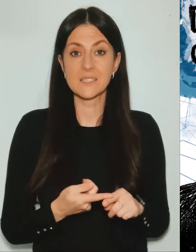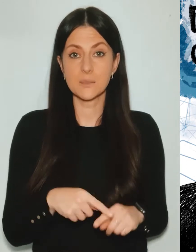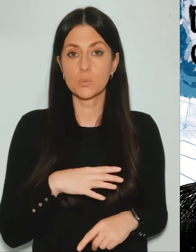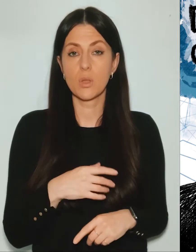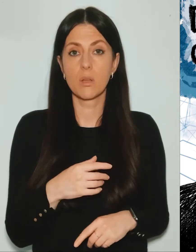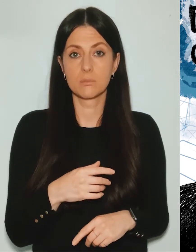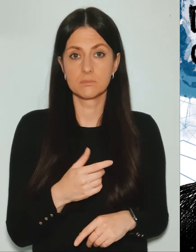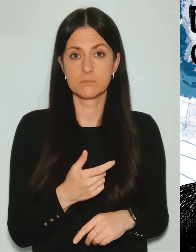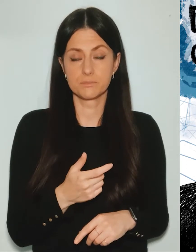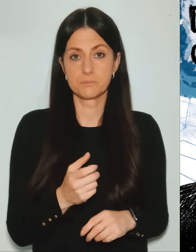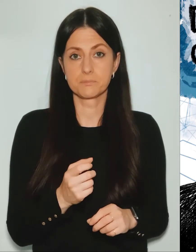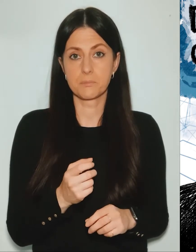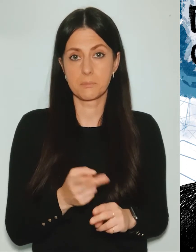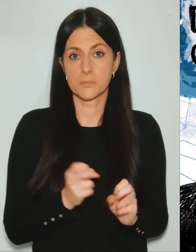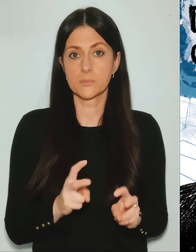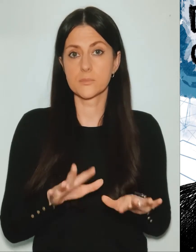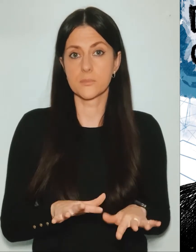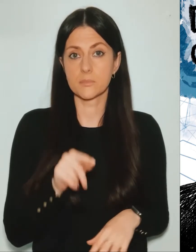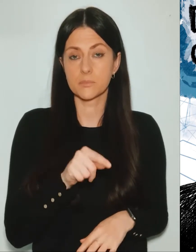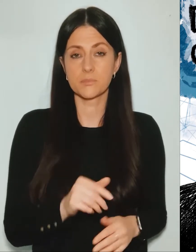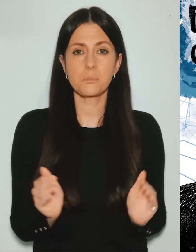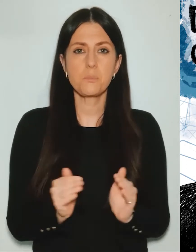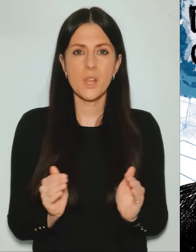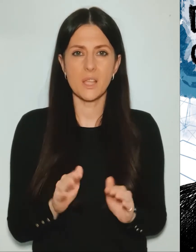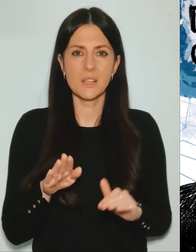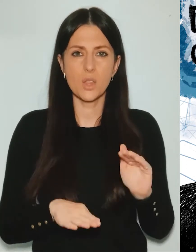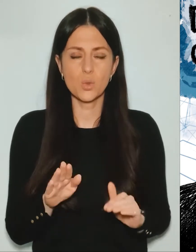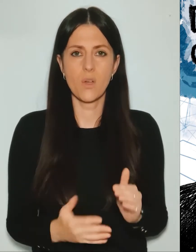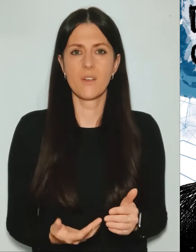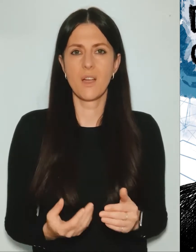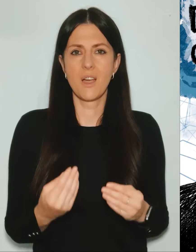A little closet with things, and there're me, Mom, and our three dogs.